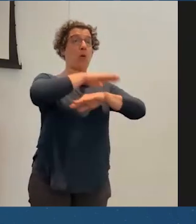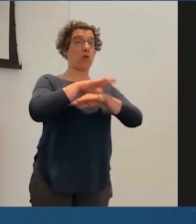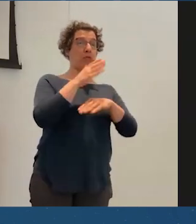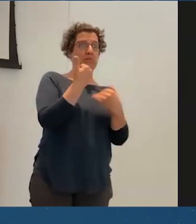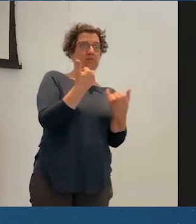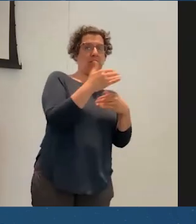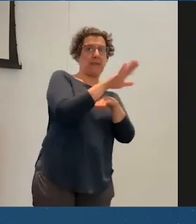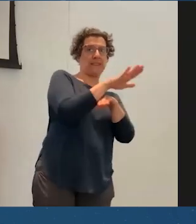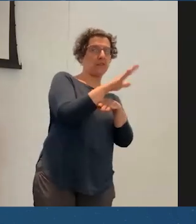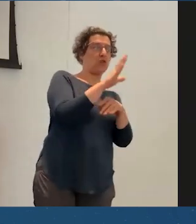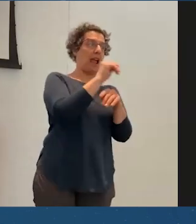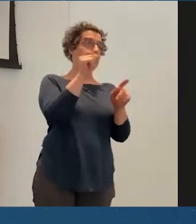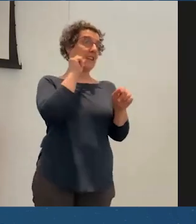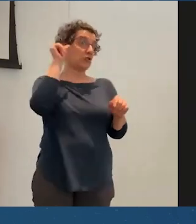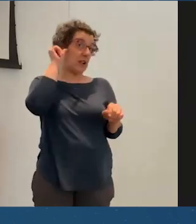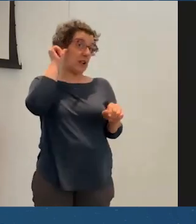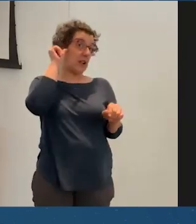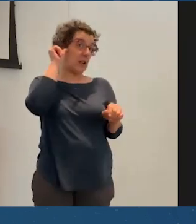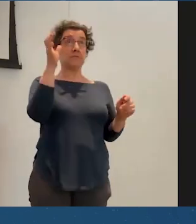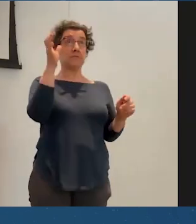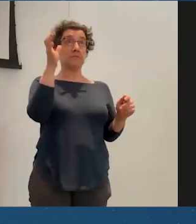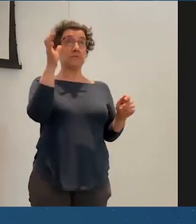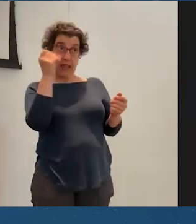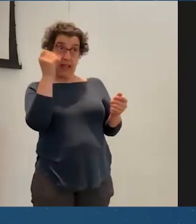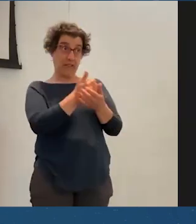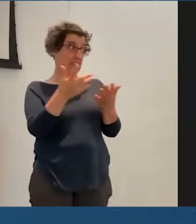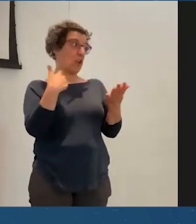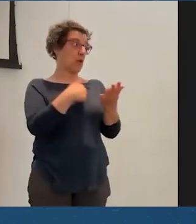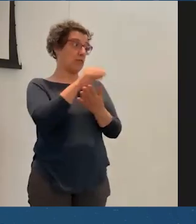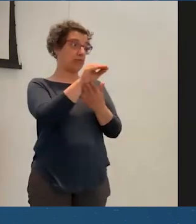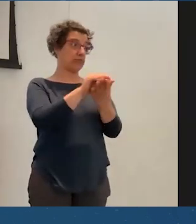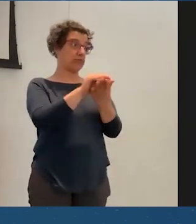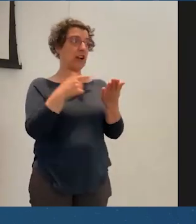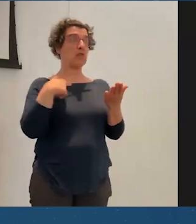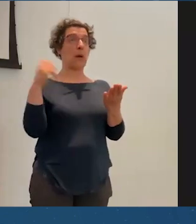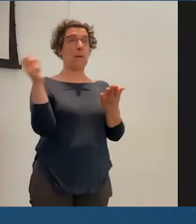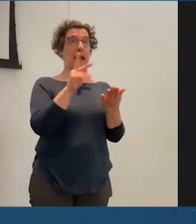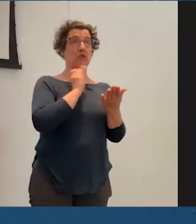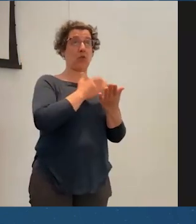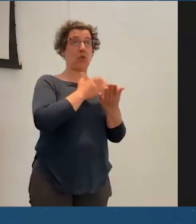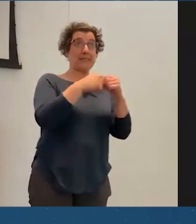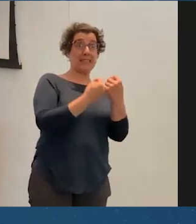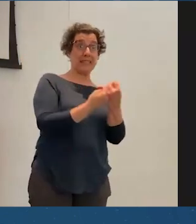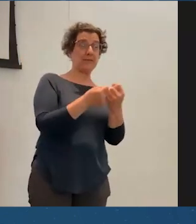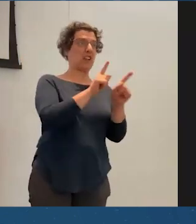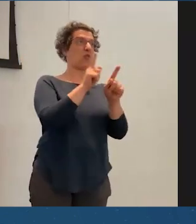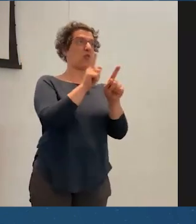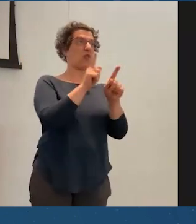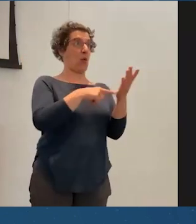We're making sure to keep track of everything we're hearing so we can bring it back to our teams and amplify the voices here.